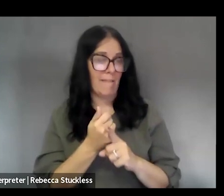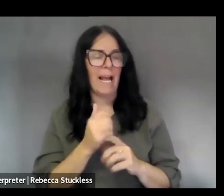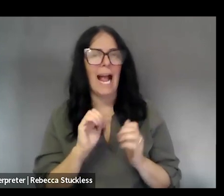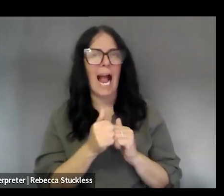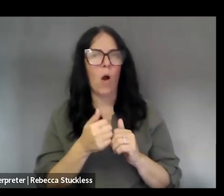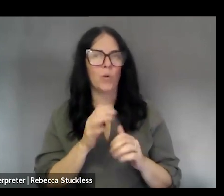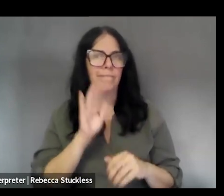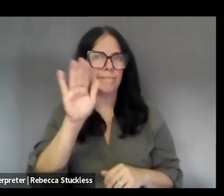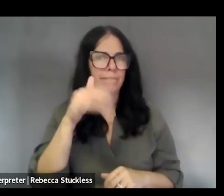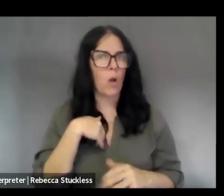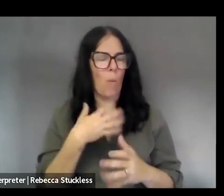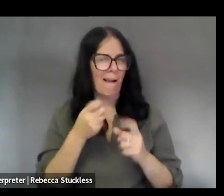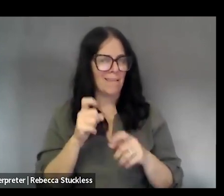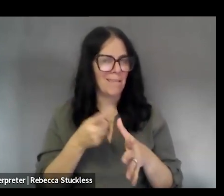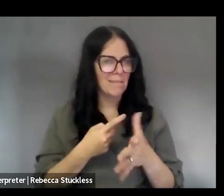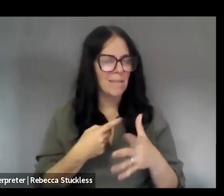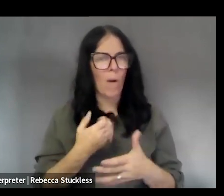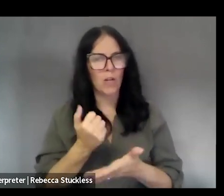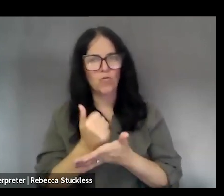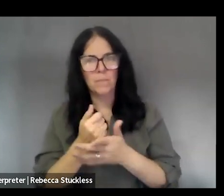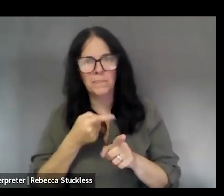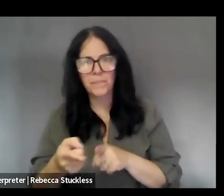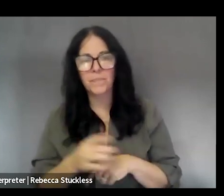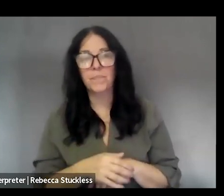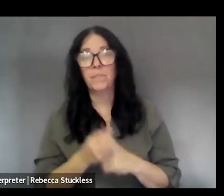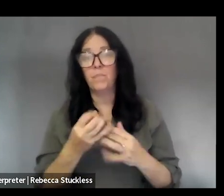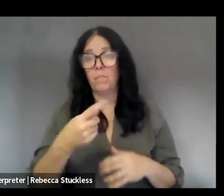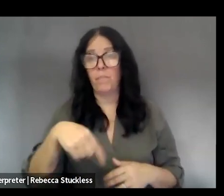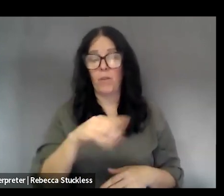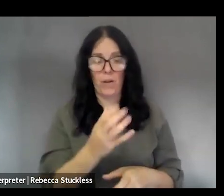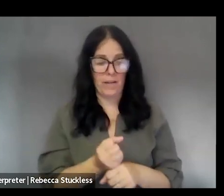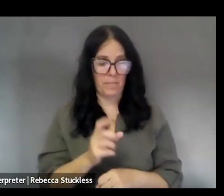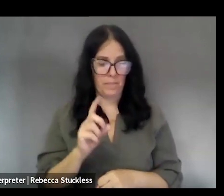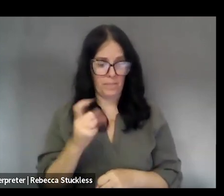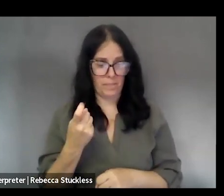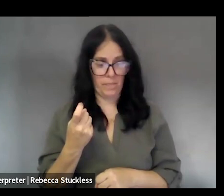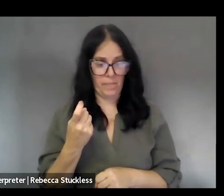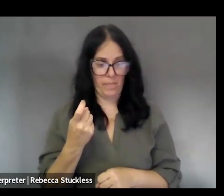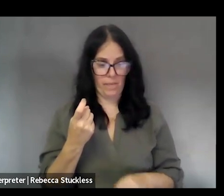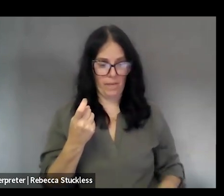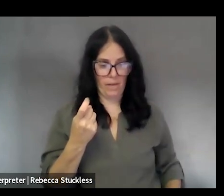push for different treatments. So, for a lot of us, getting a diagnosis - I mean this can be, I'm not